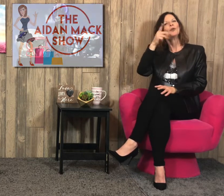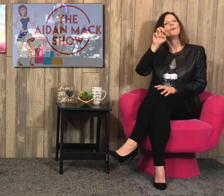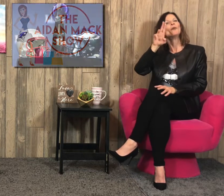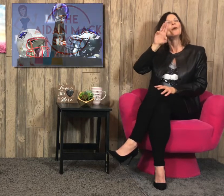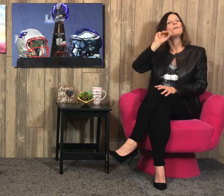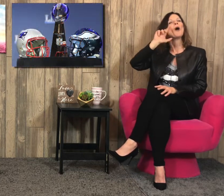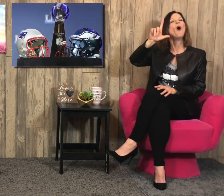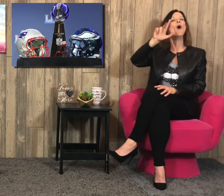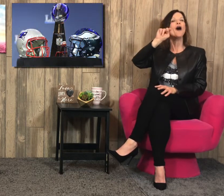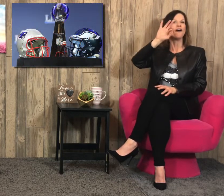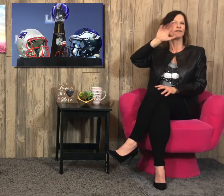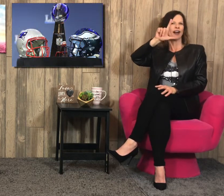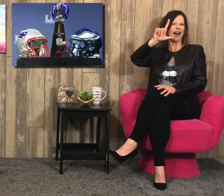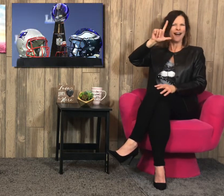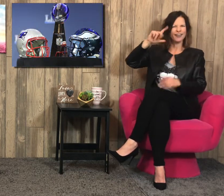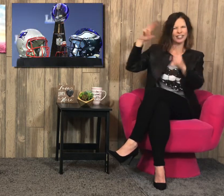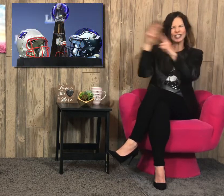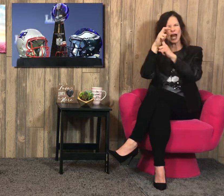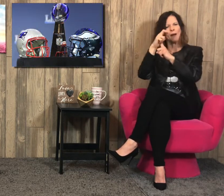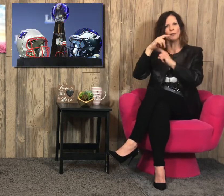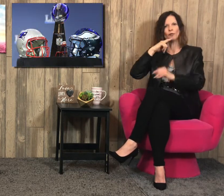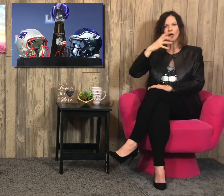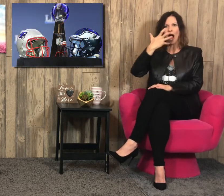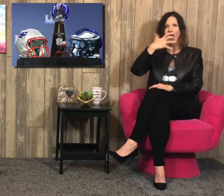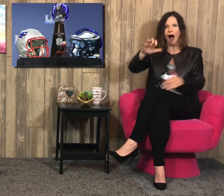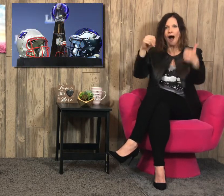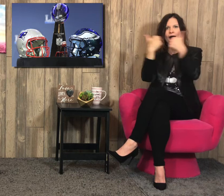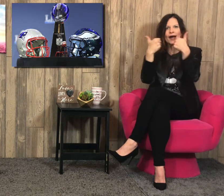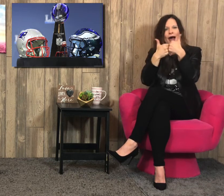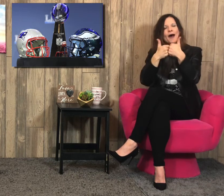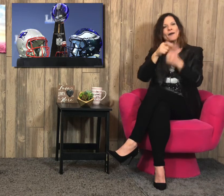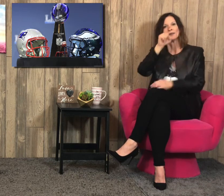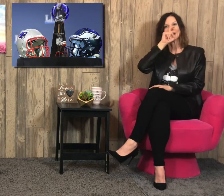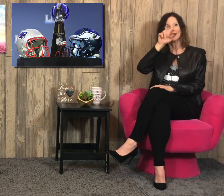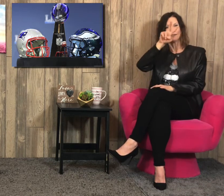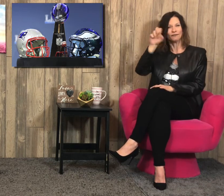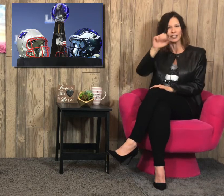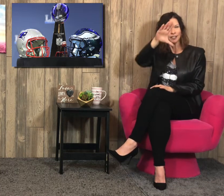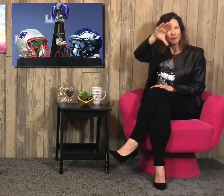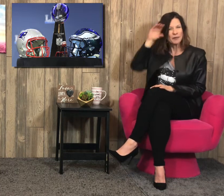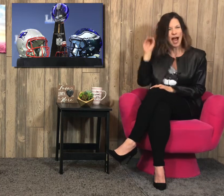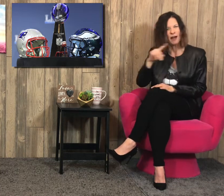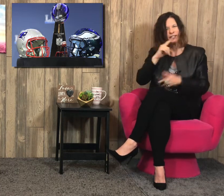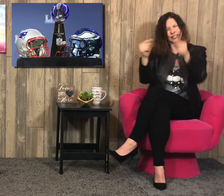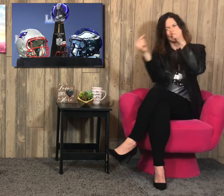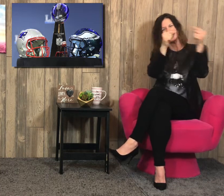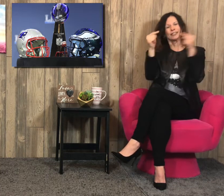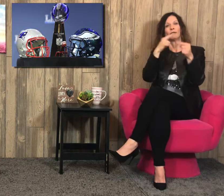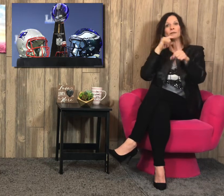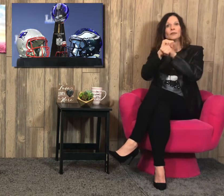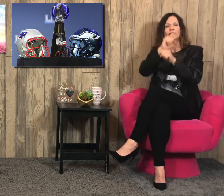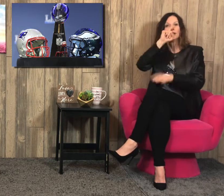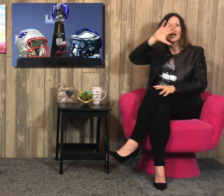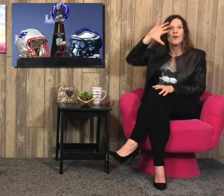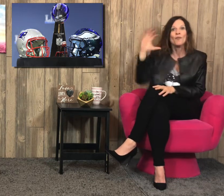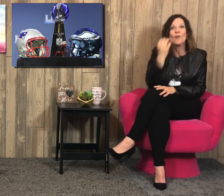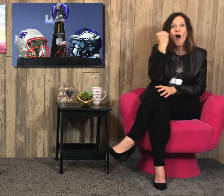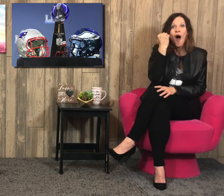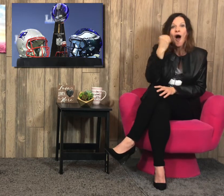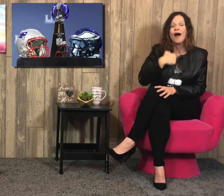This year's Super Bowl NFL champion game was a heated one! Eagles versus the Patriots and the Eagles won.